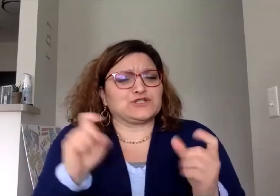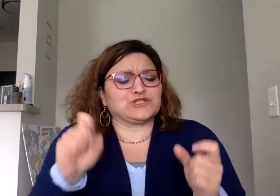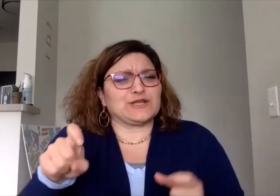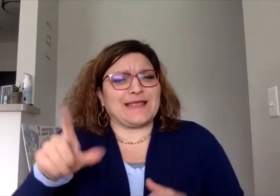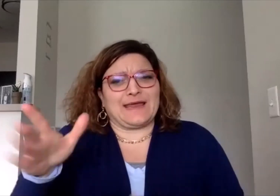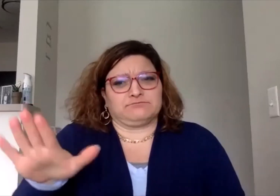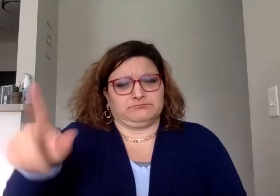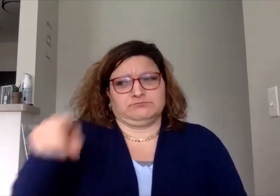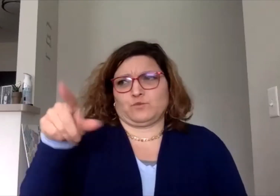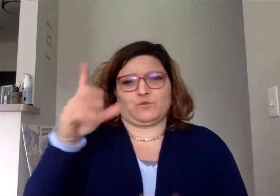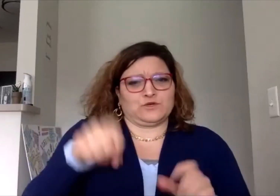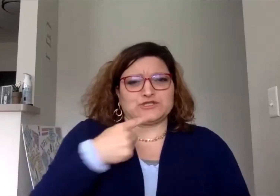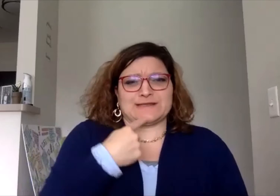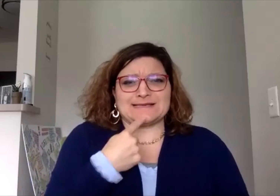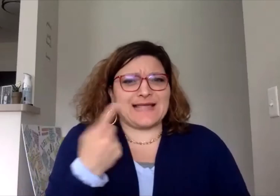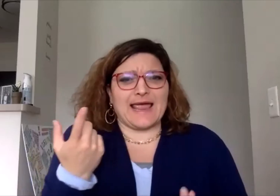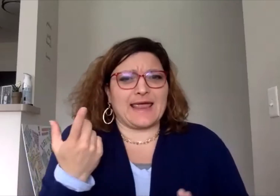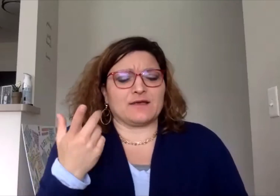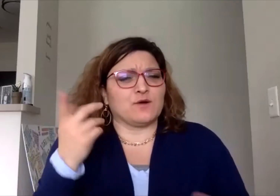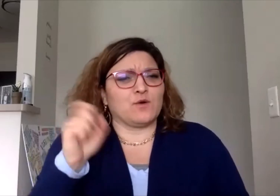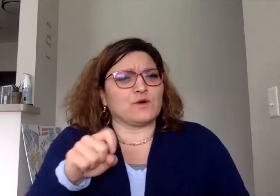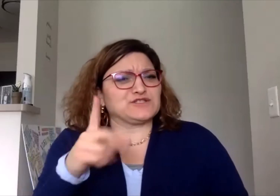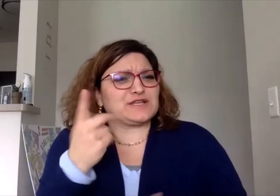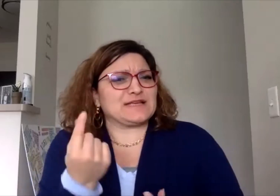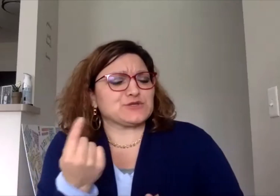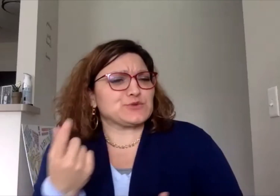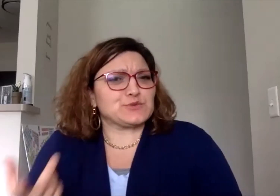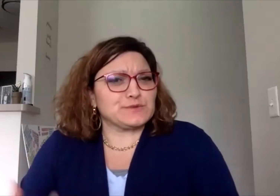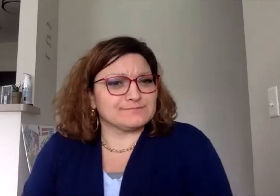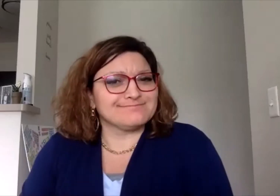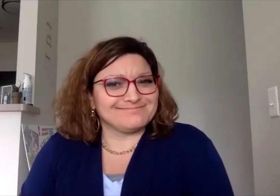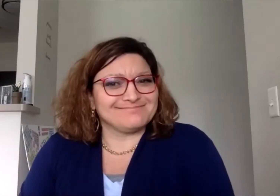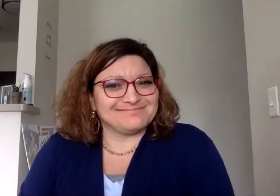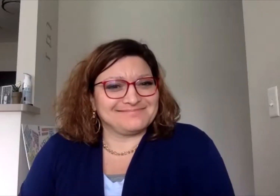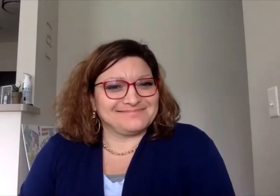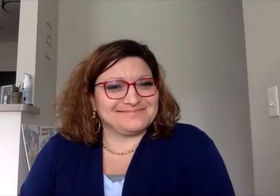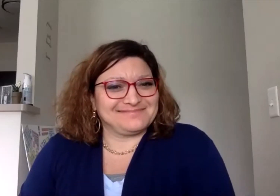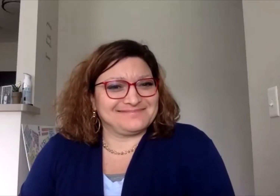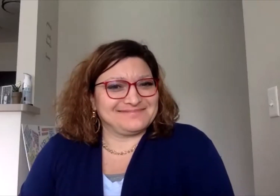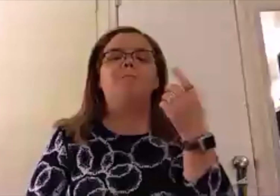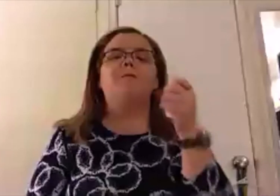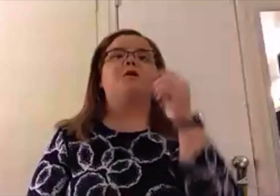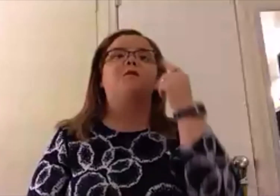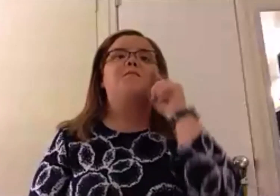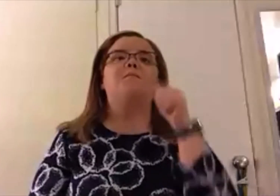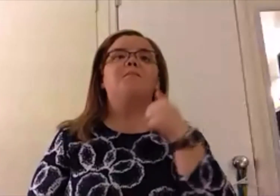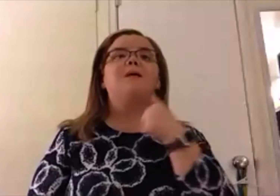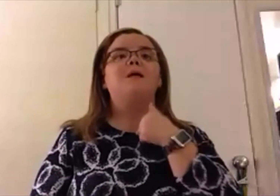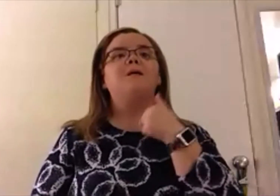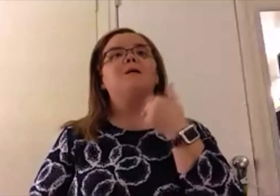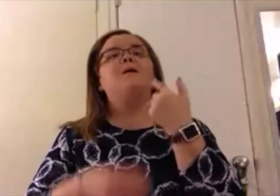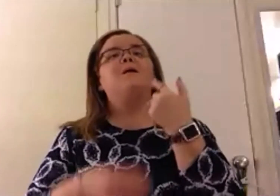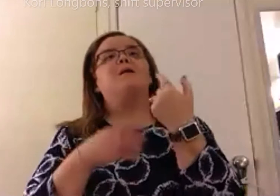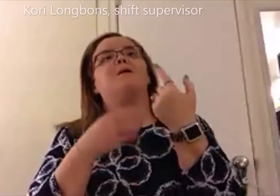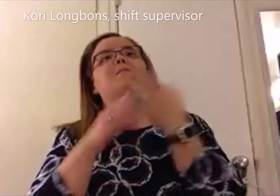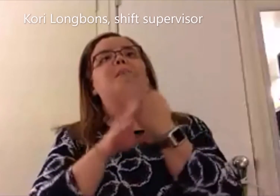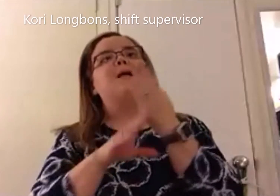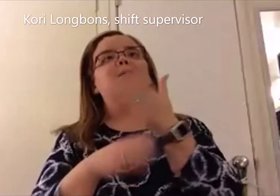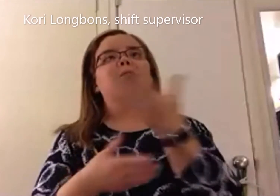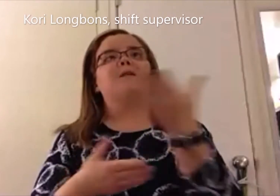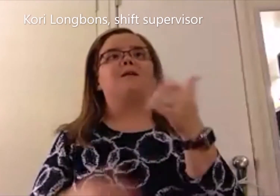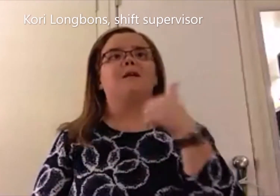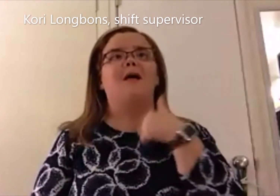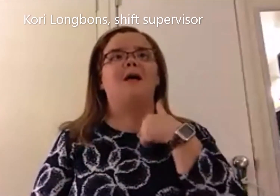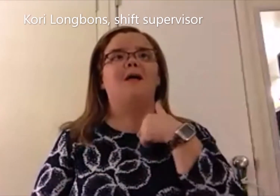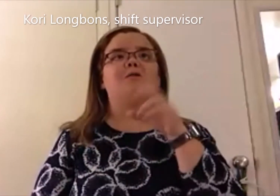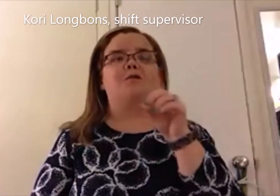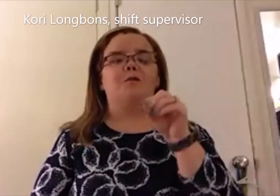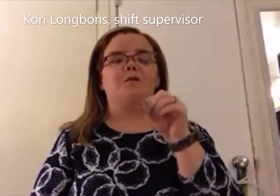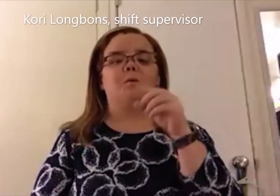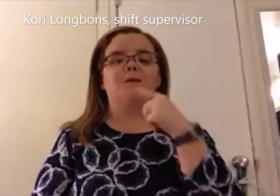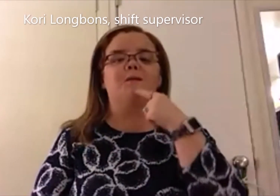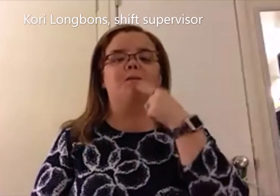what should they say? What should they do? So for me the main thing that i do is tell